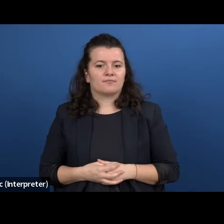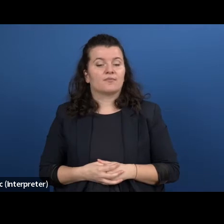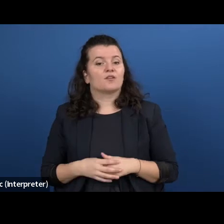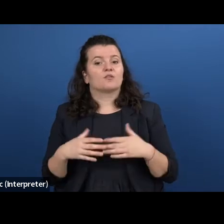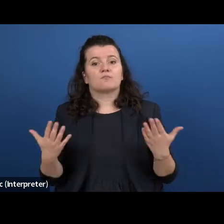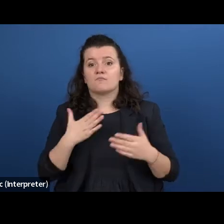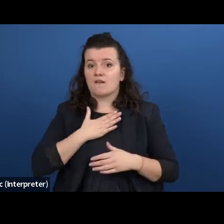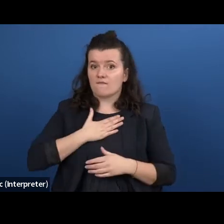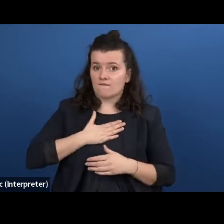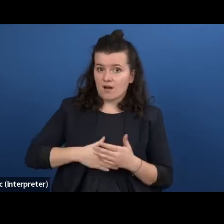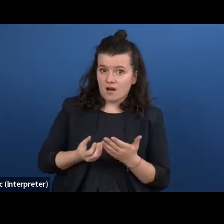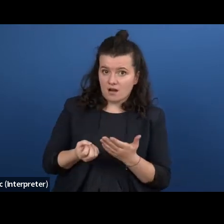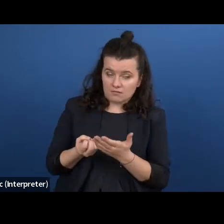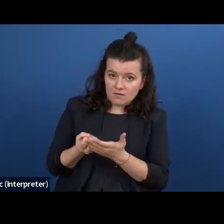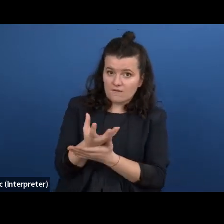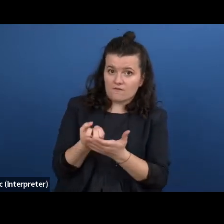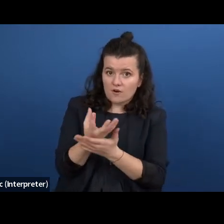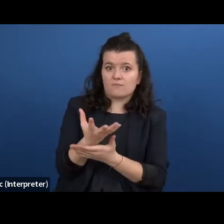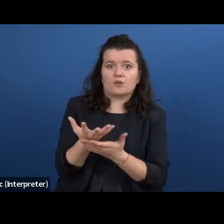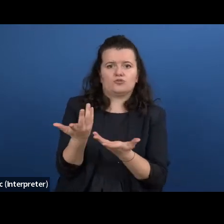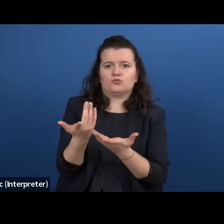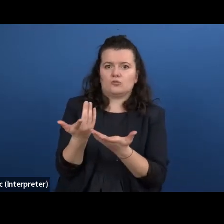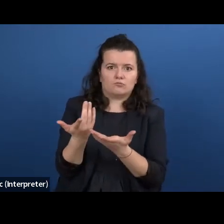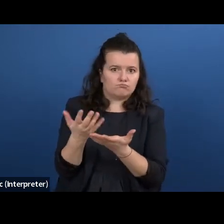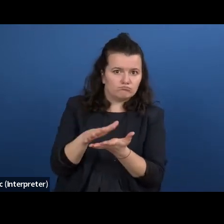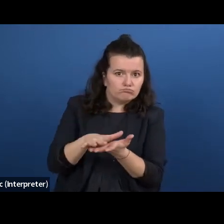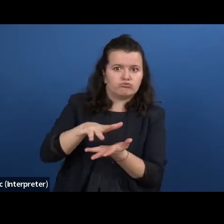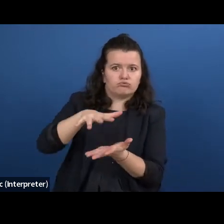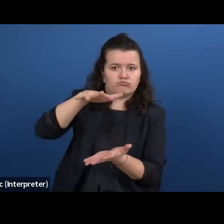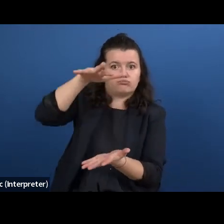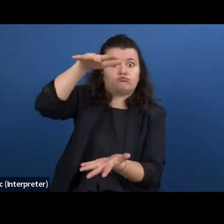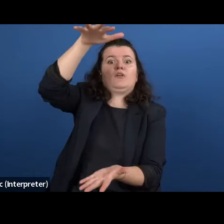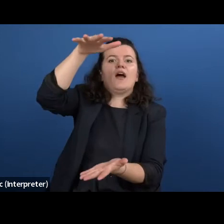the European Disability Forum or CERMI Women's Foundation.